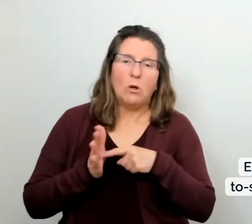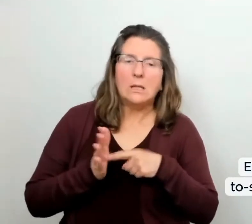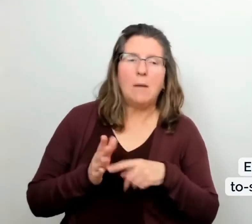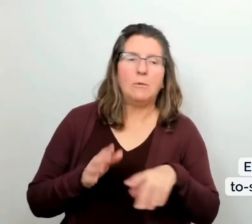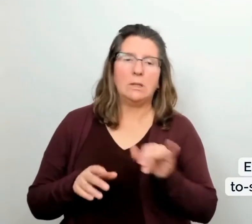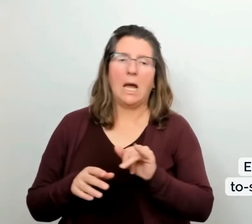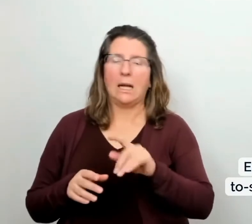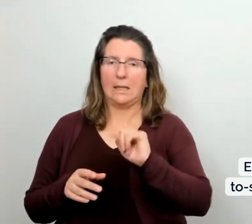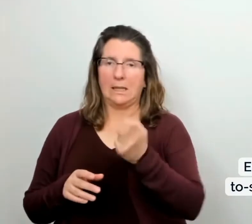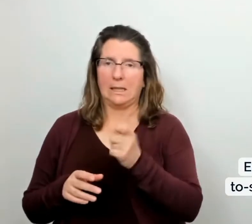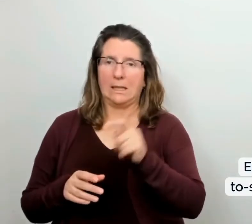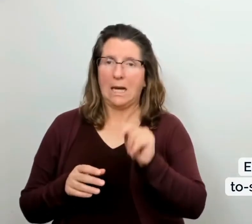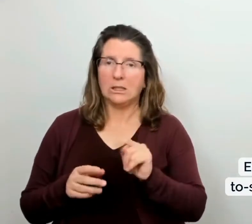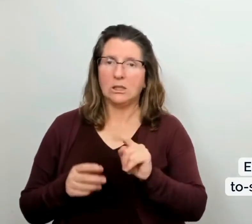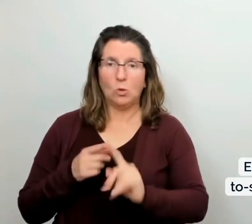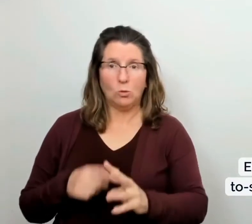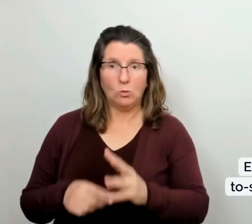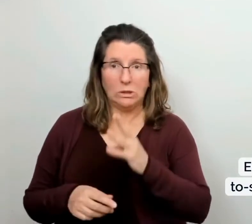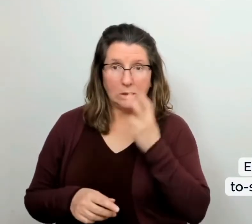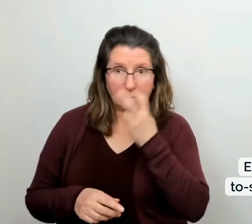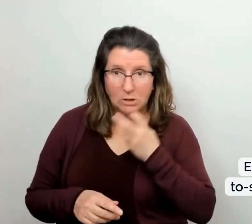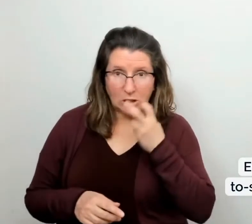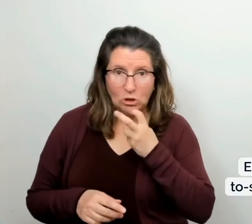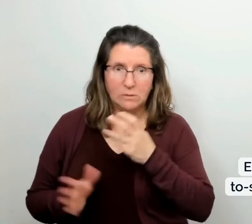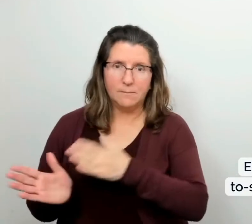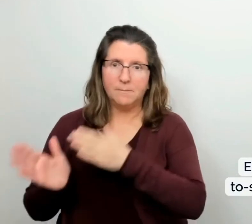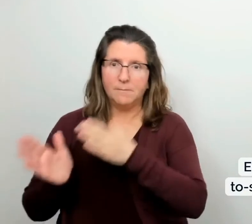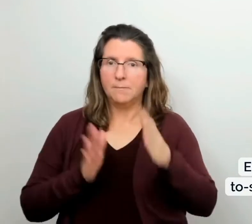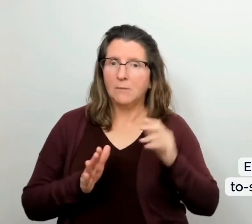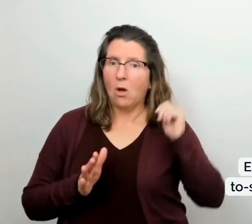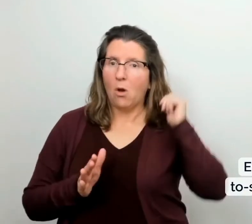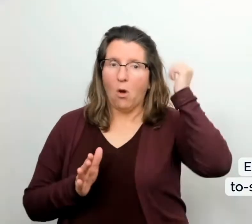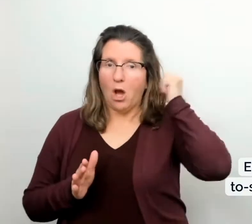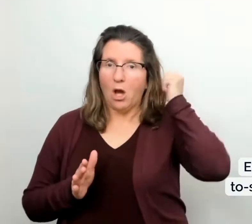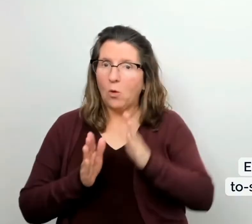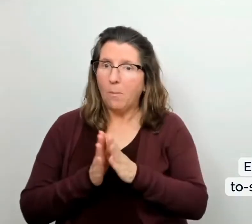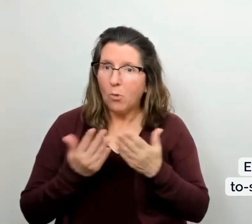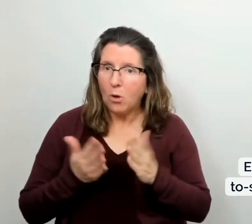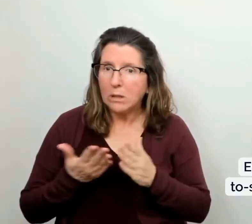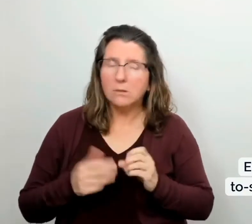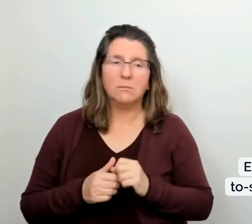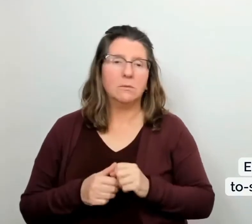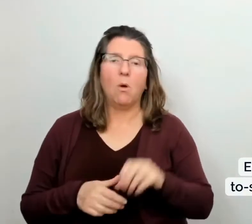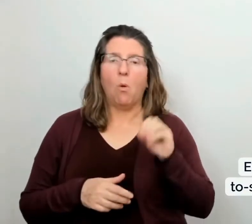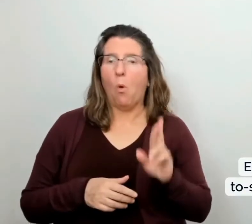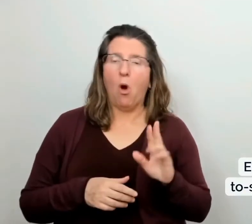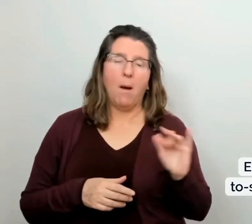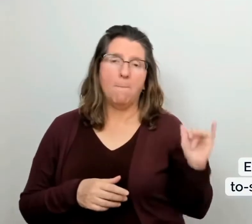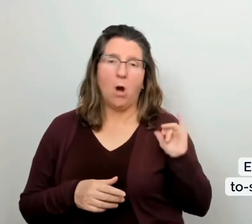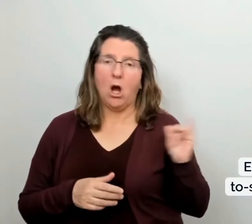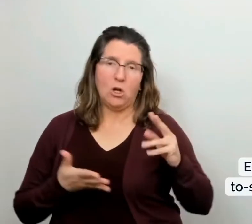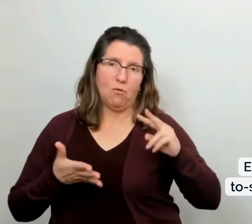Other options include text-to-speech features, audiobooks, and partner reading.